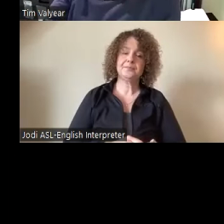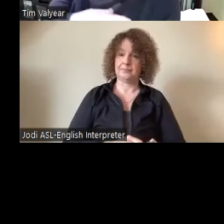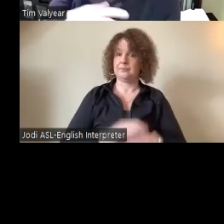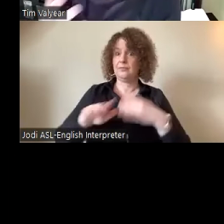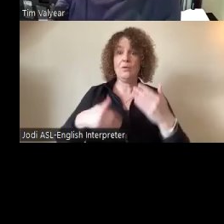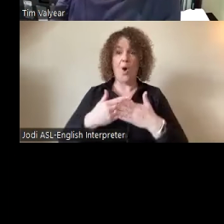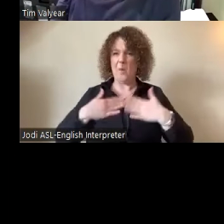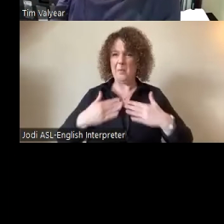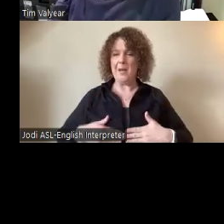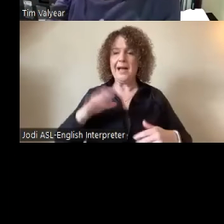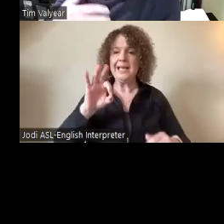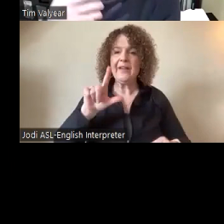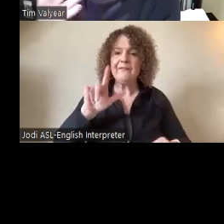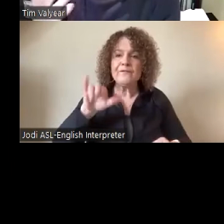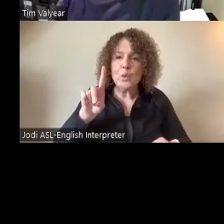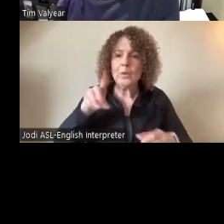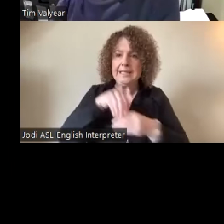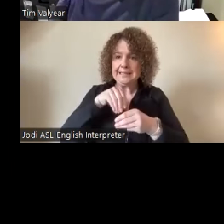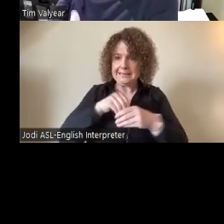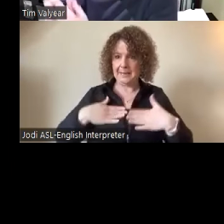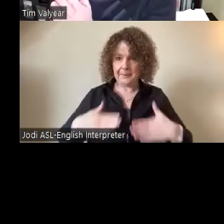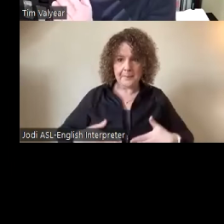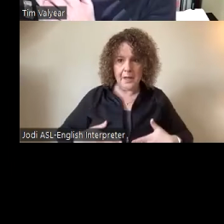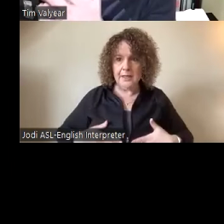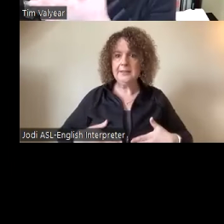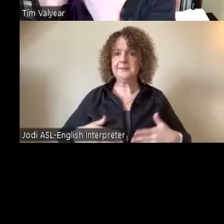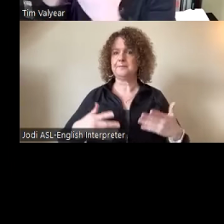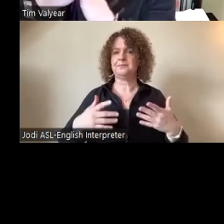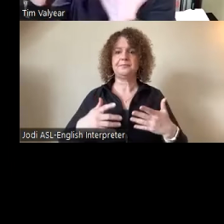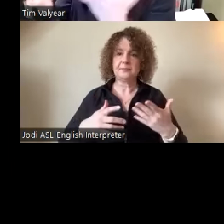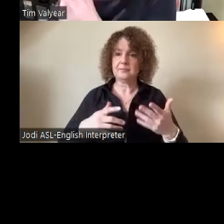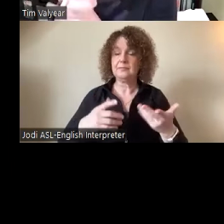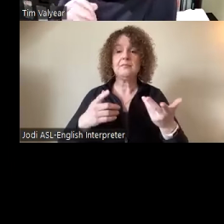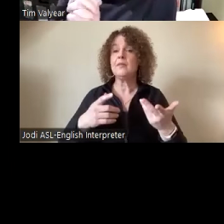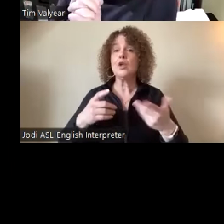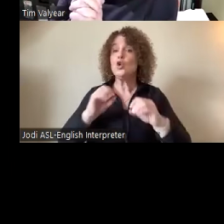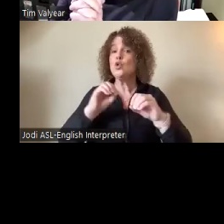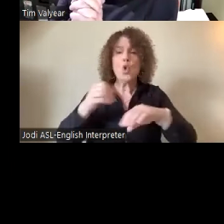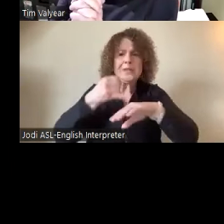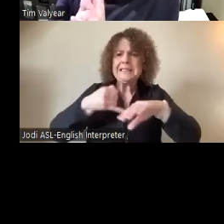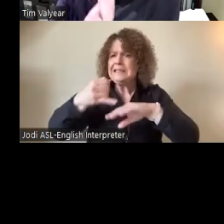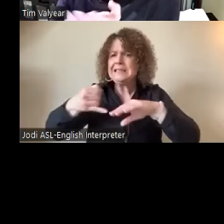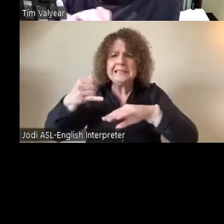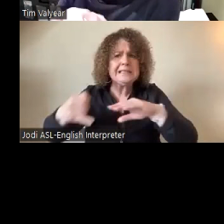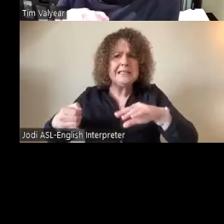important to protect us. So routine practices are based